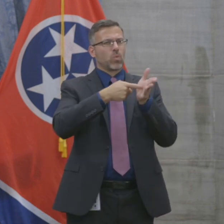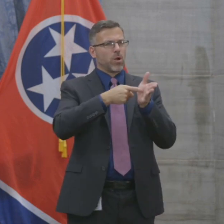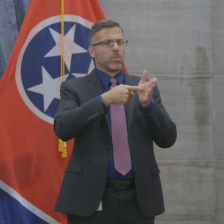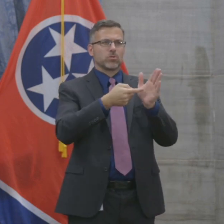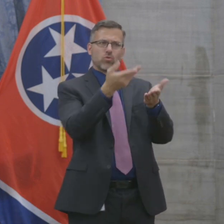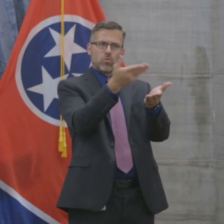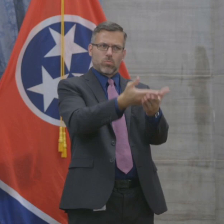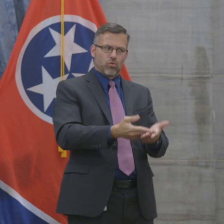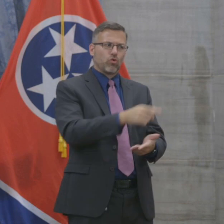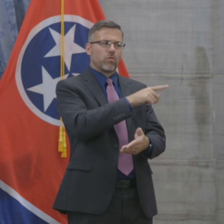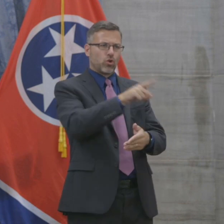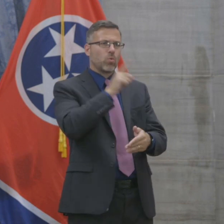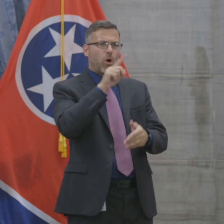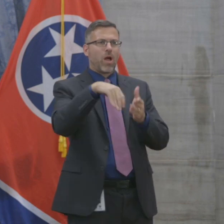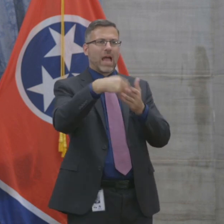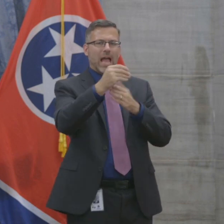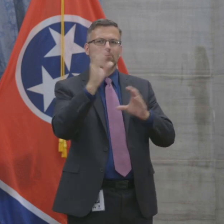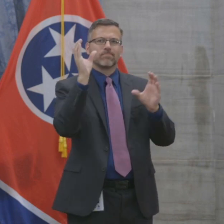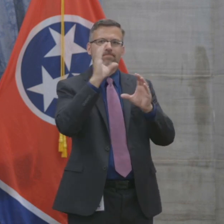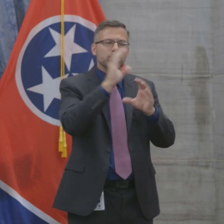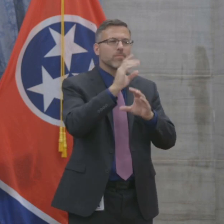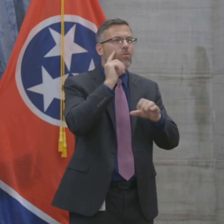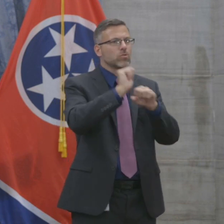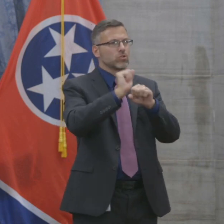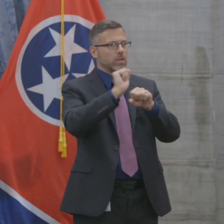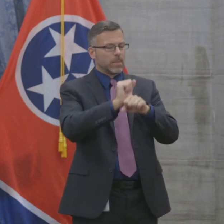hardship, we'd also have to look for a long-term repair to our